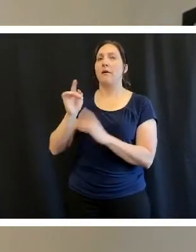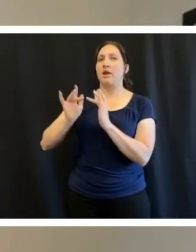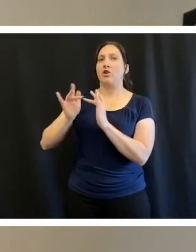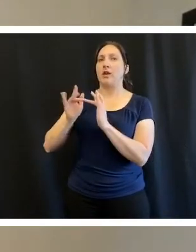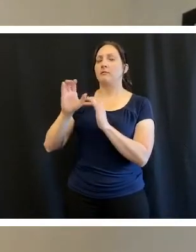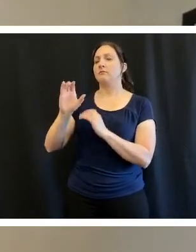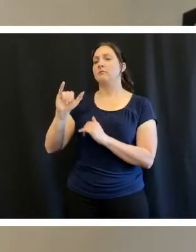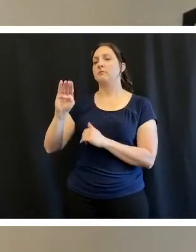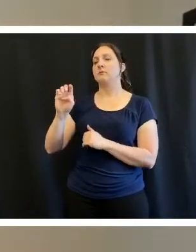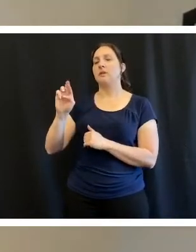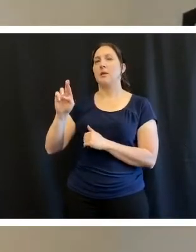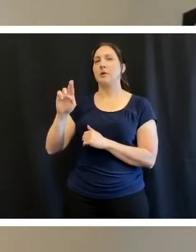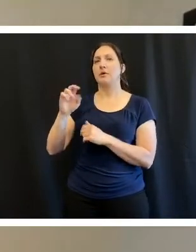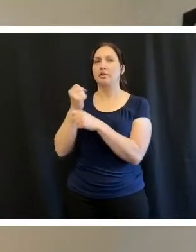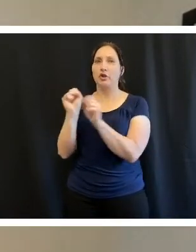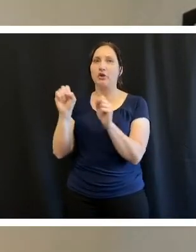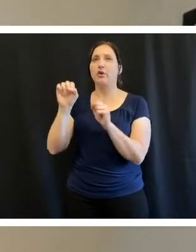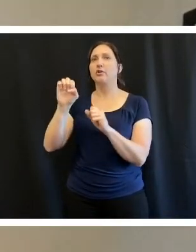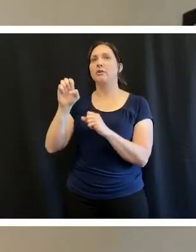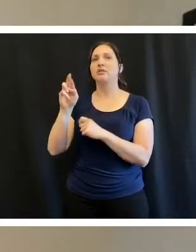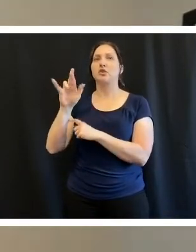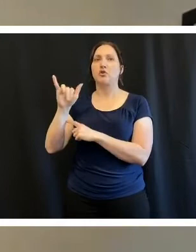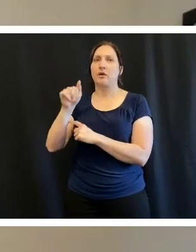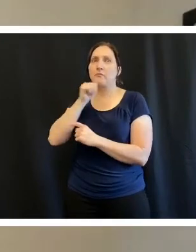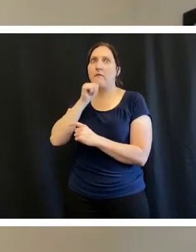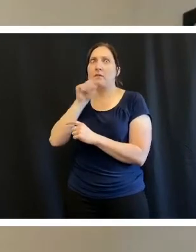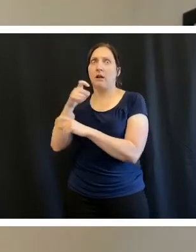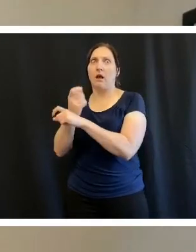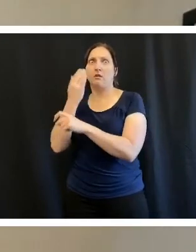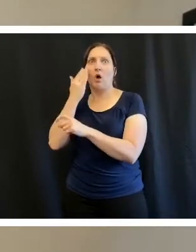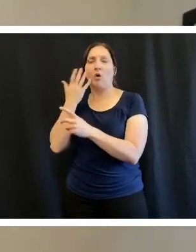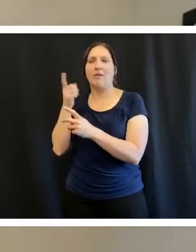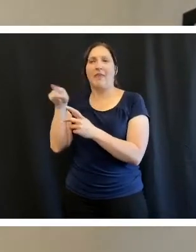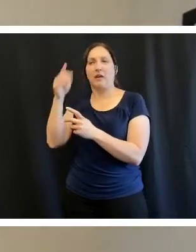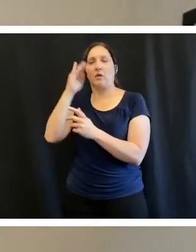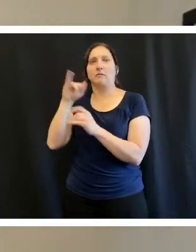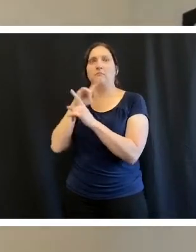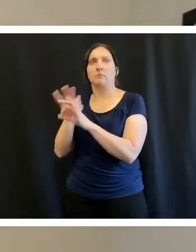And I keep reflecting back on how it's just a great area for LU.